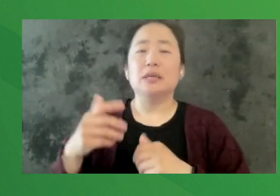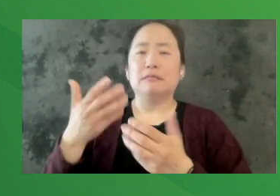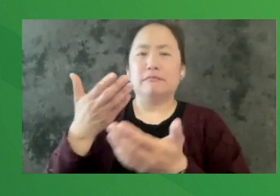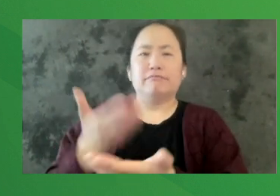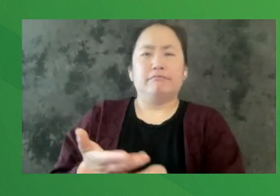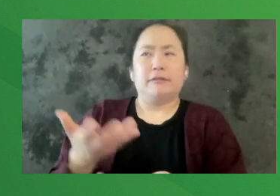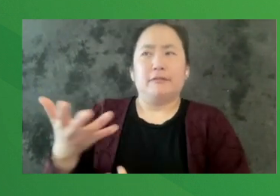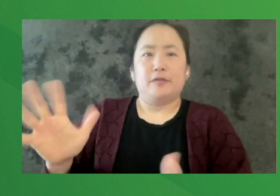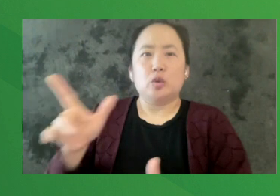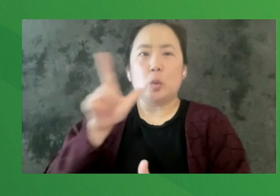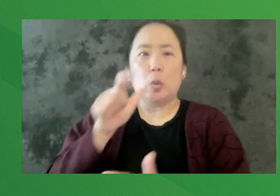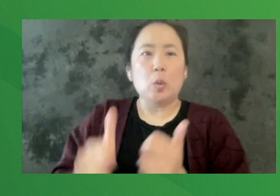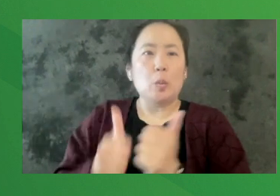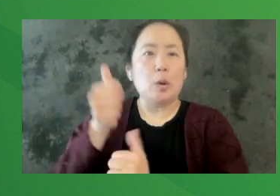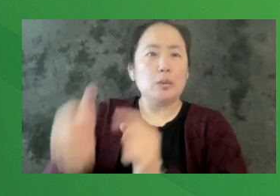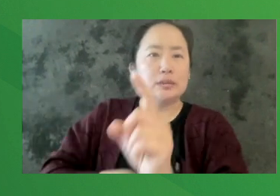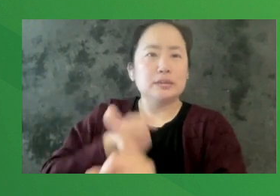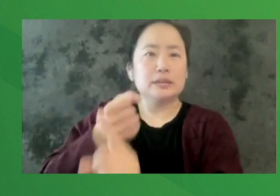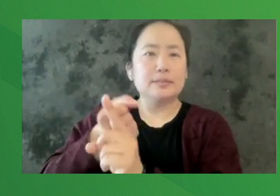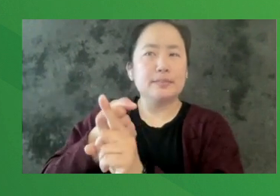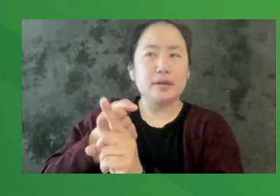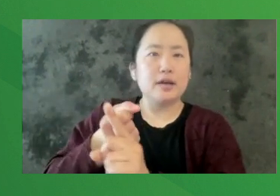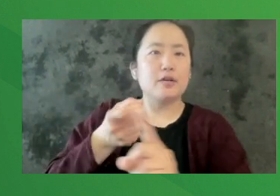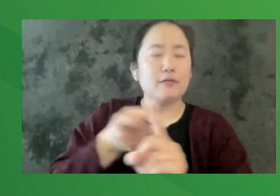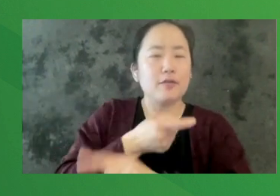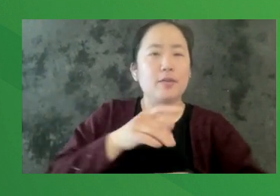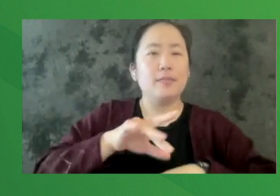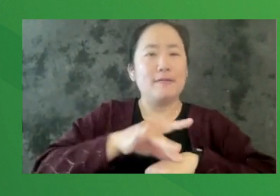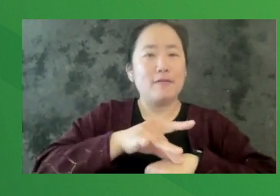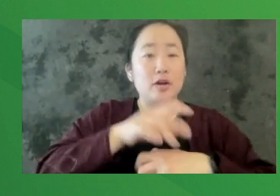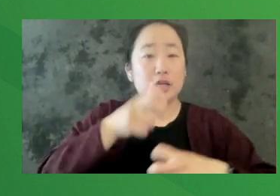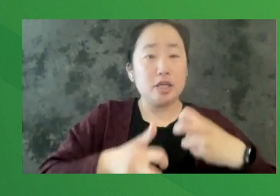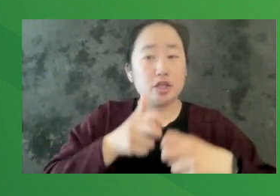most heavily impacted by these issues are often the ones who are least able to cope based upon